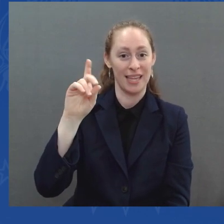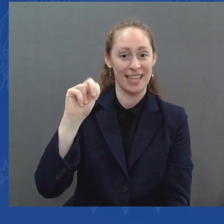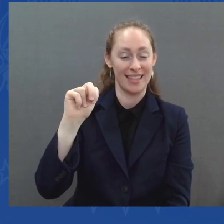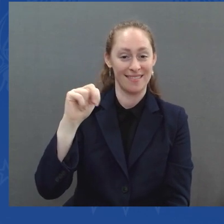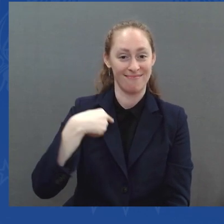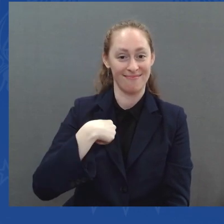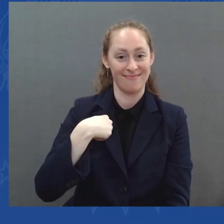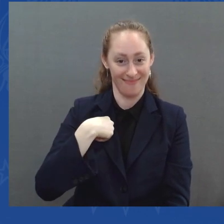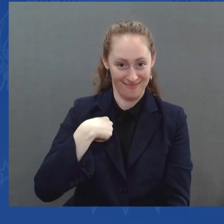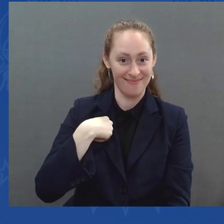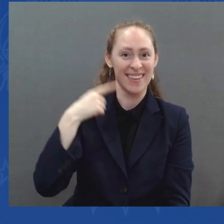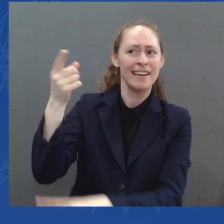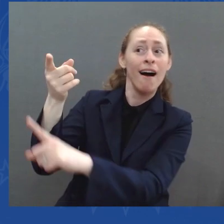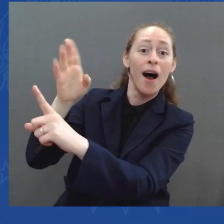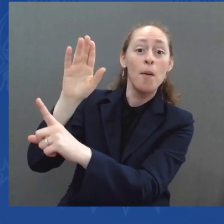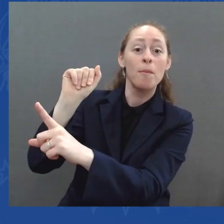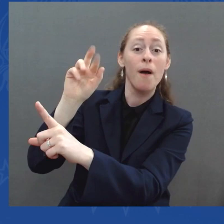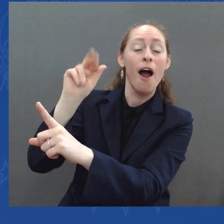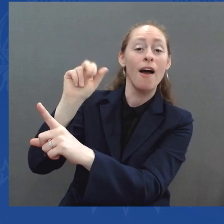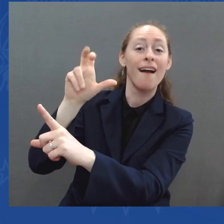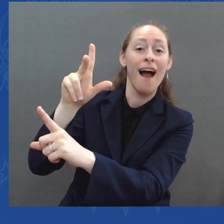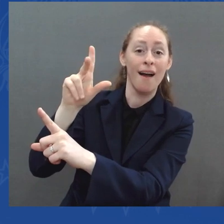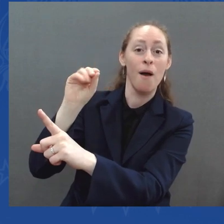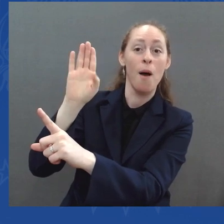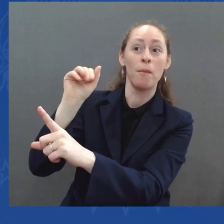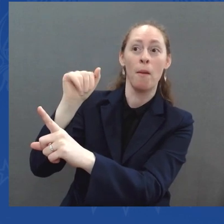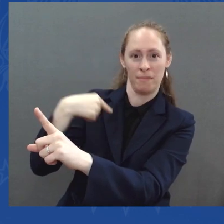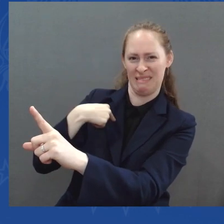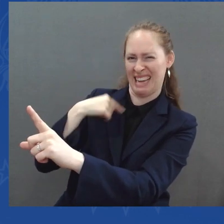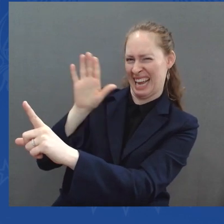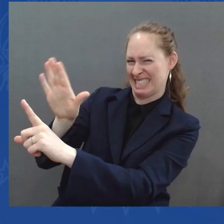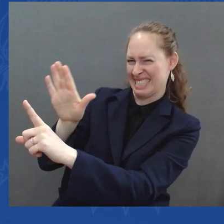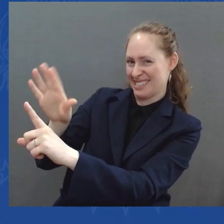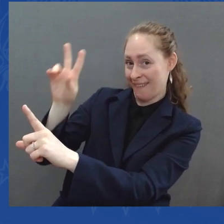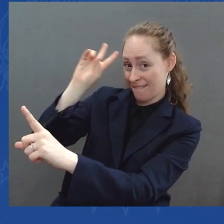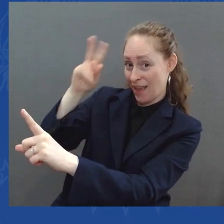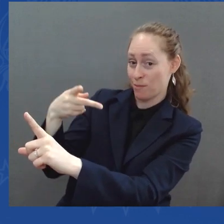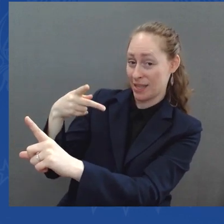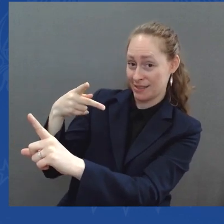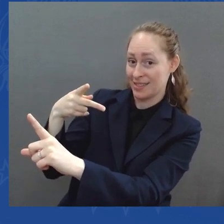And I'm Jill Biden's husband. By the way, the only reason Jill is not here today,